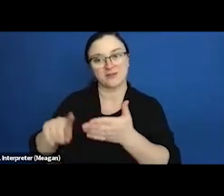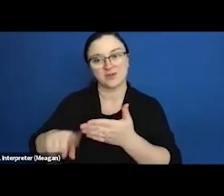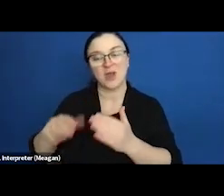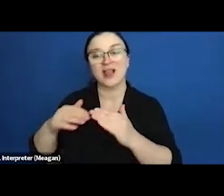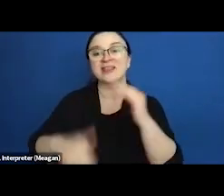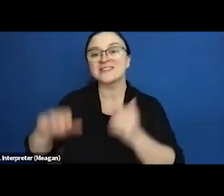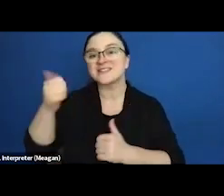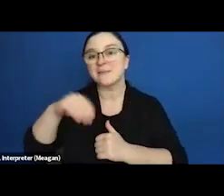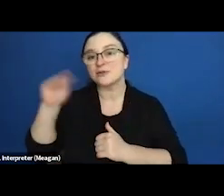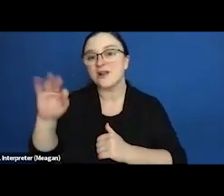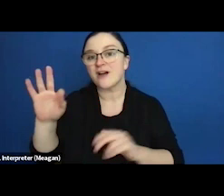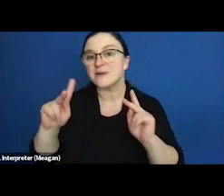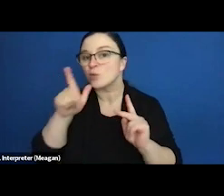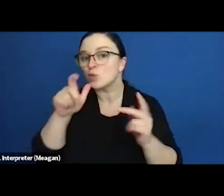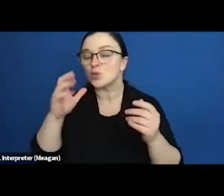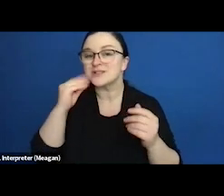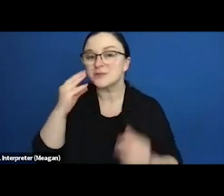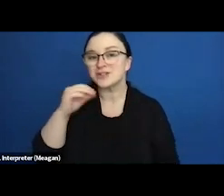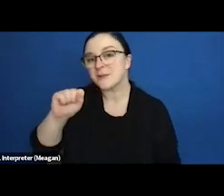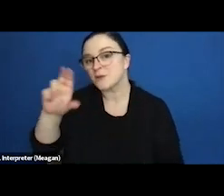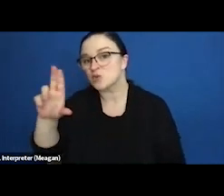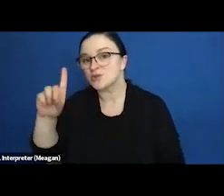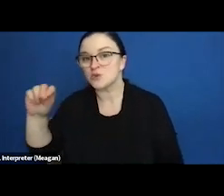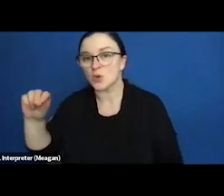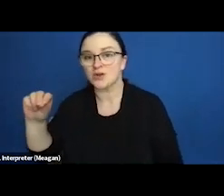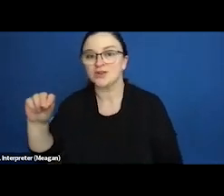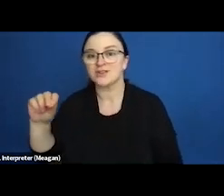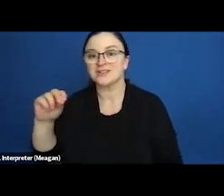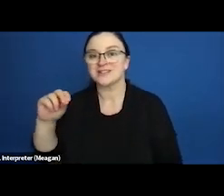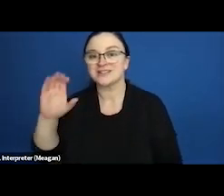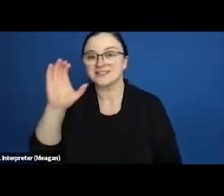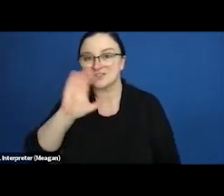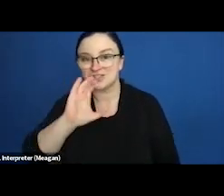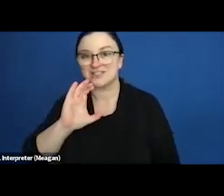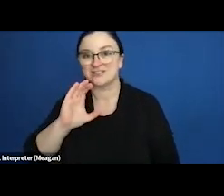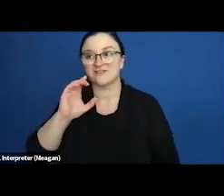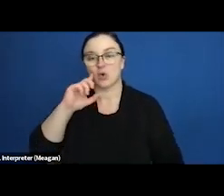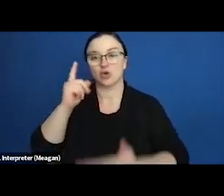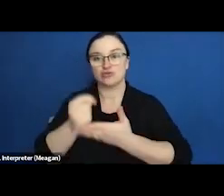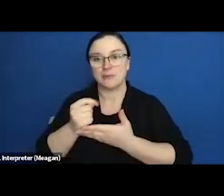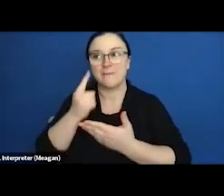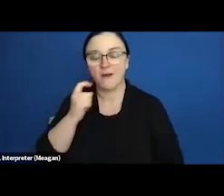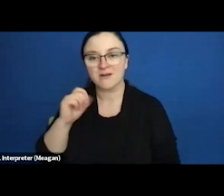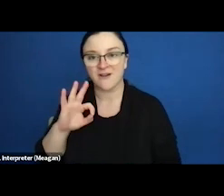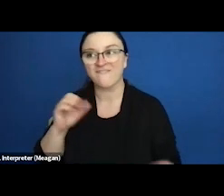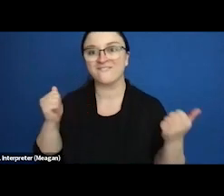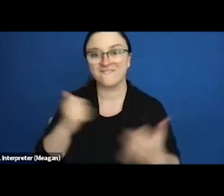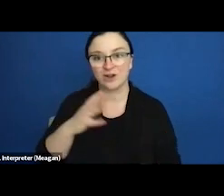who have substance use disorder receive treatment due to stigma, due to that fear and shame of coming forward.